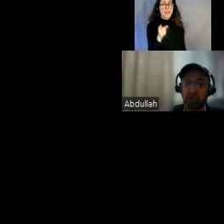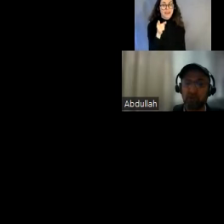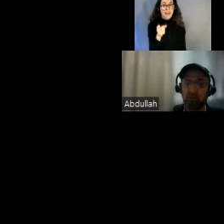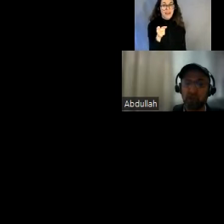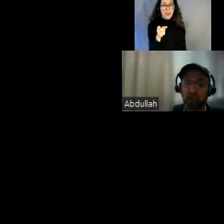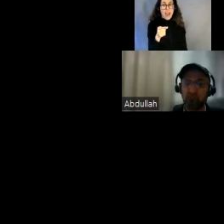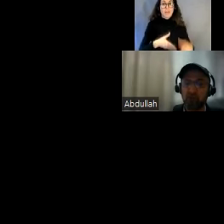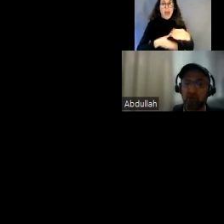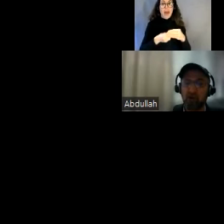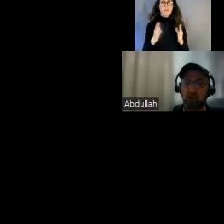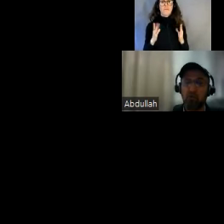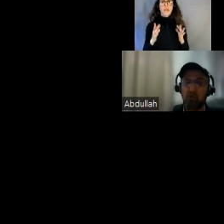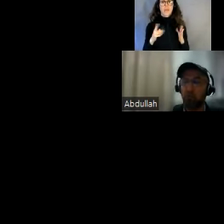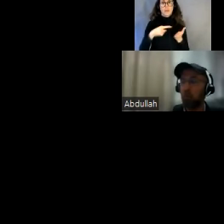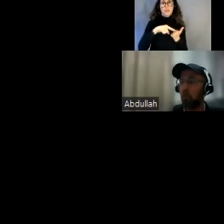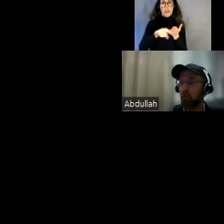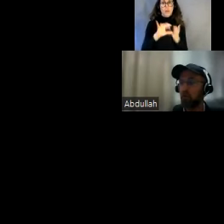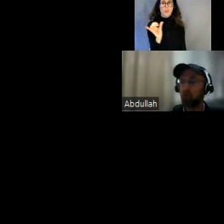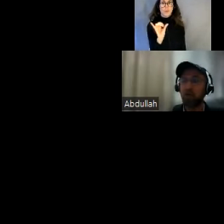WSID for reimbursement of those funds. Now, when self-